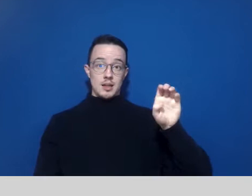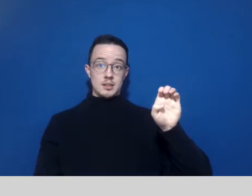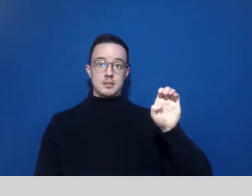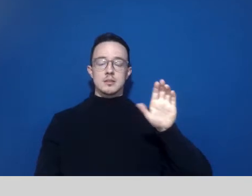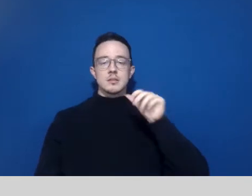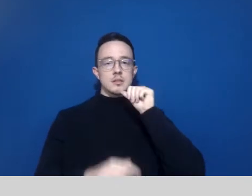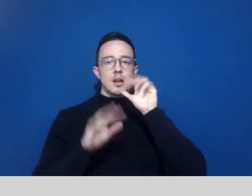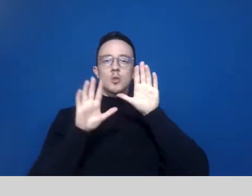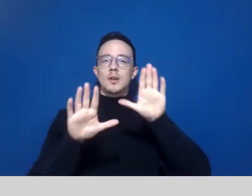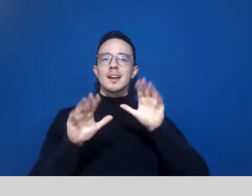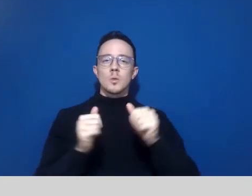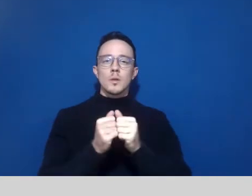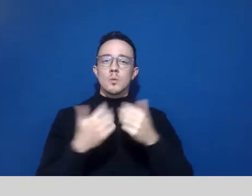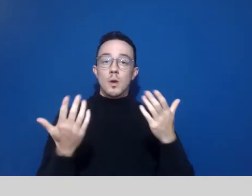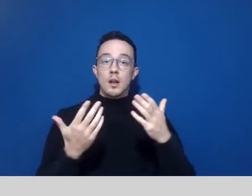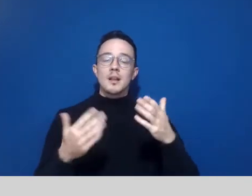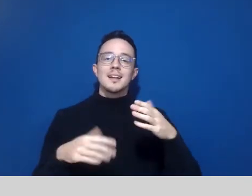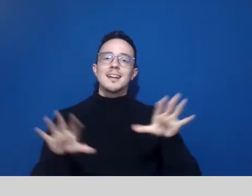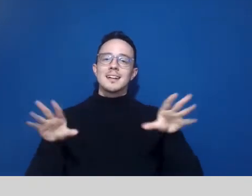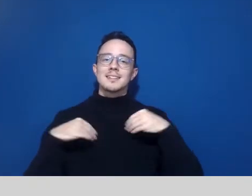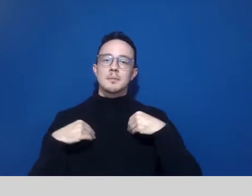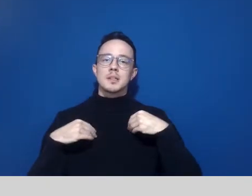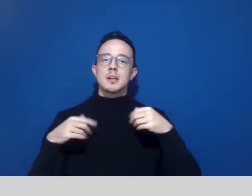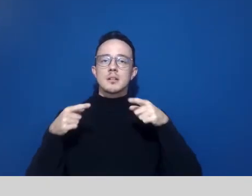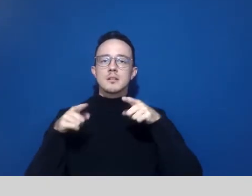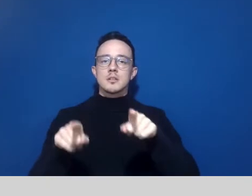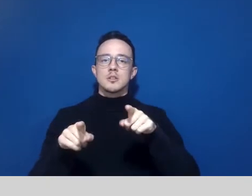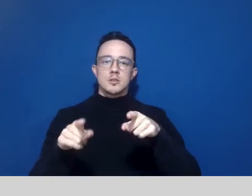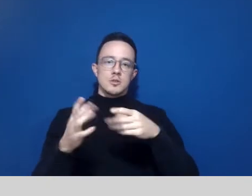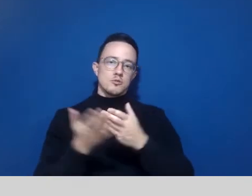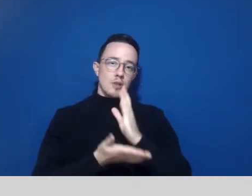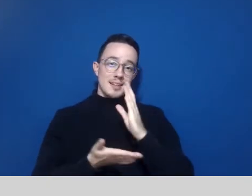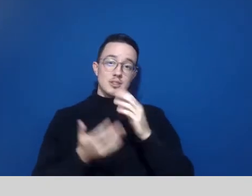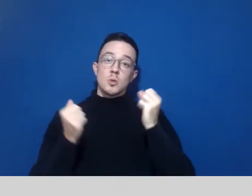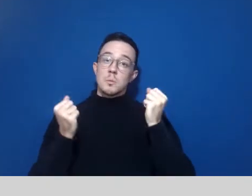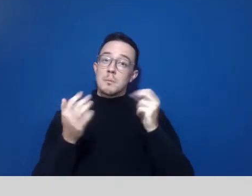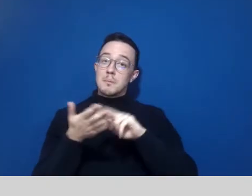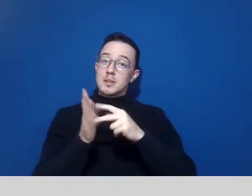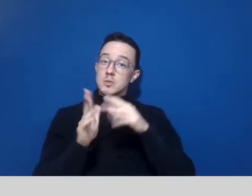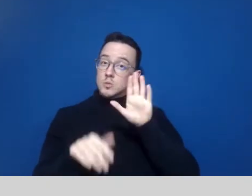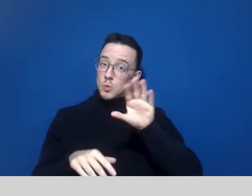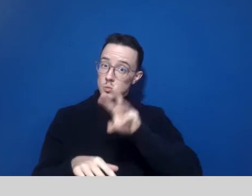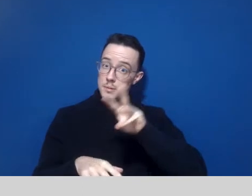at is accepting concurrent writes. If you've got a high traffic web site with lots of people writing to your database,